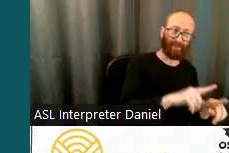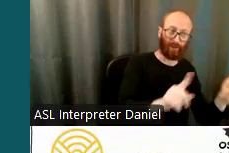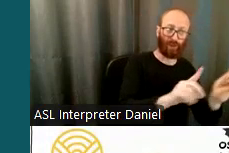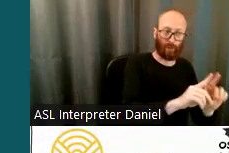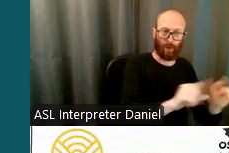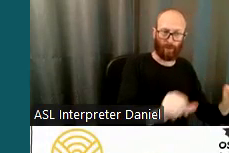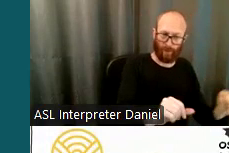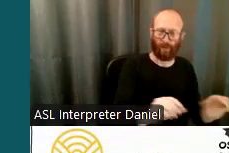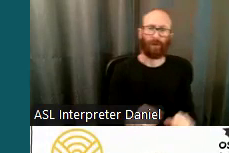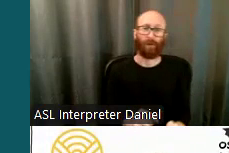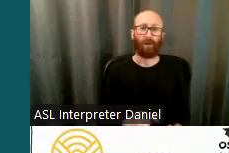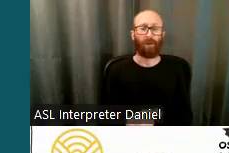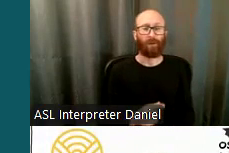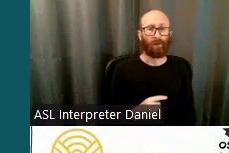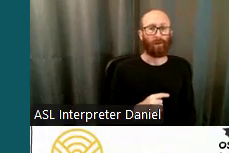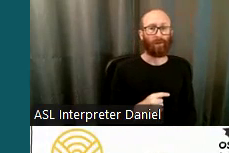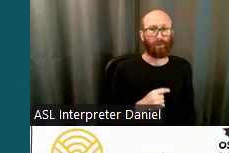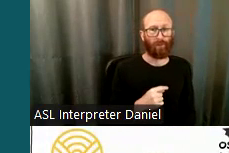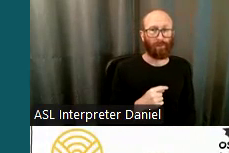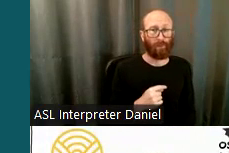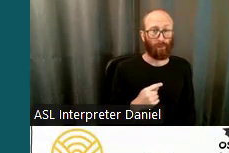along with the other panelists, speak about graduation today,